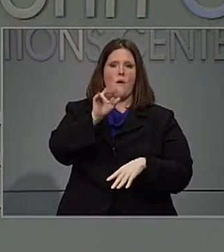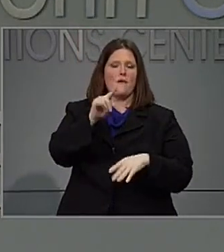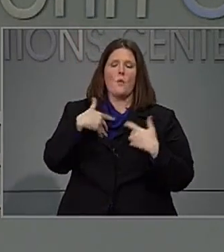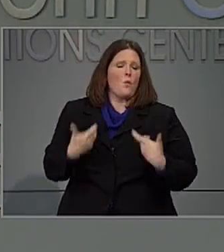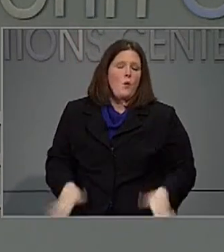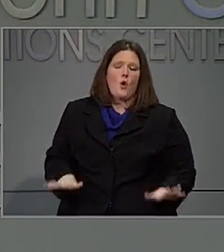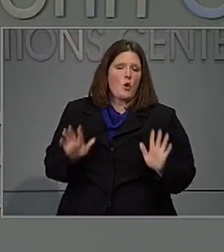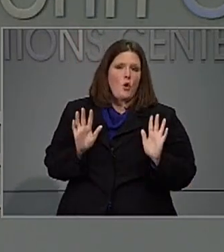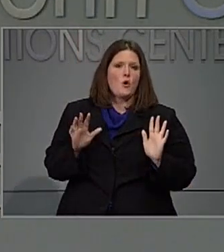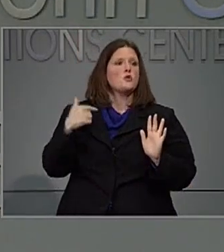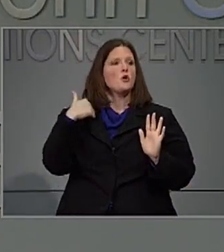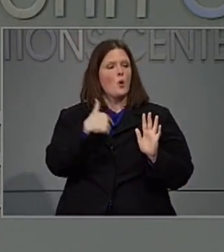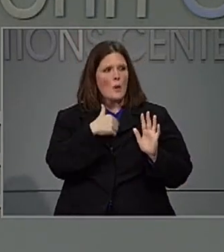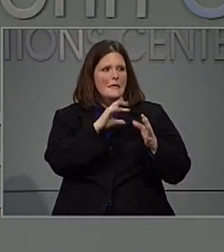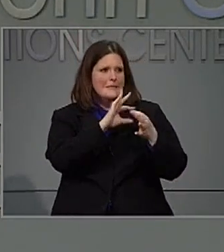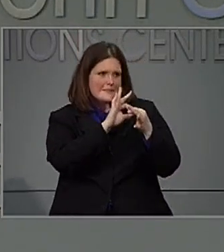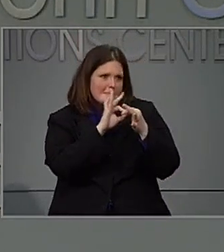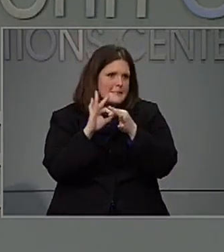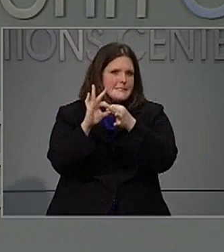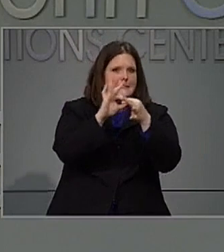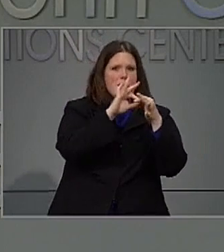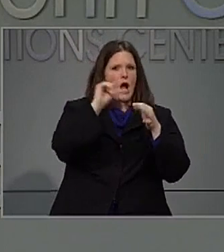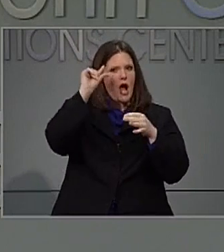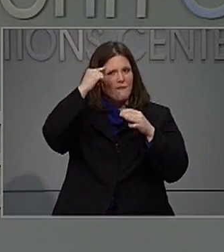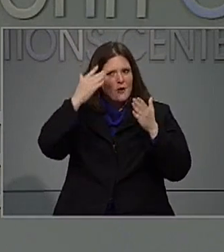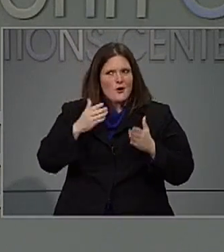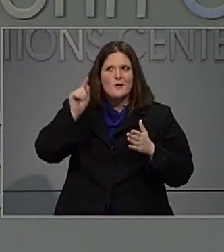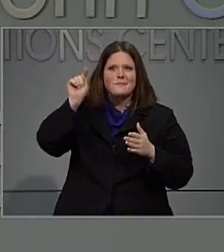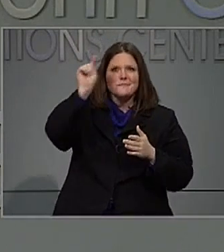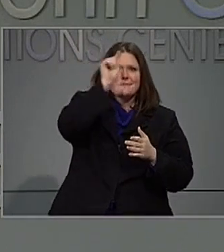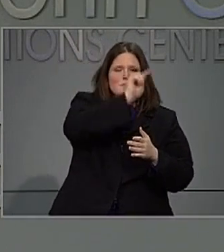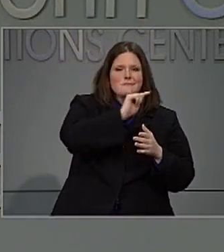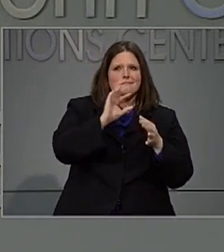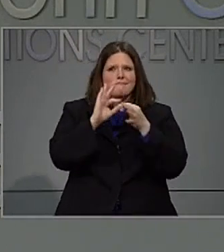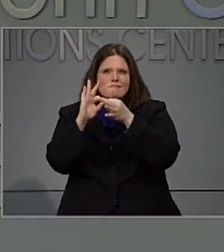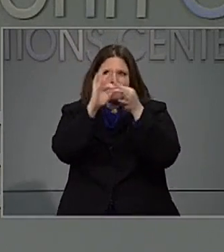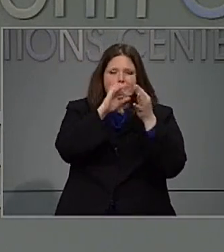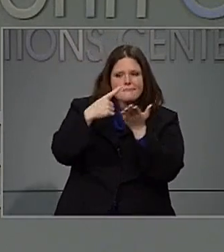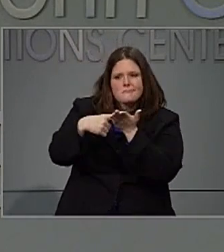DOESN'T RESULT IN A DOWNWARD TREND OR UPWARD TREND OF HAVING